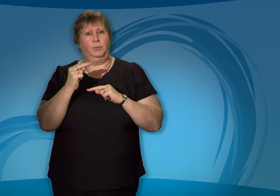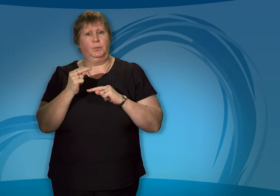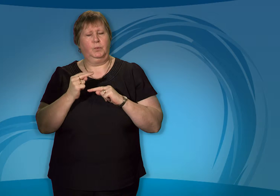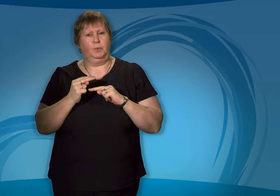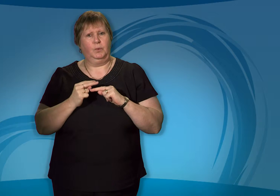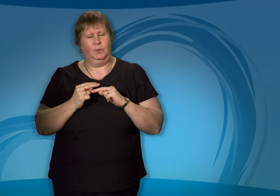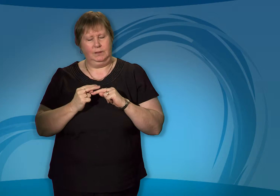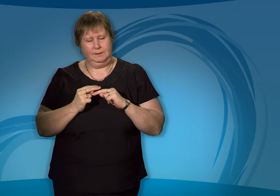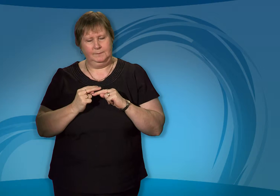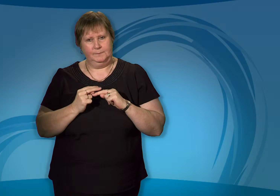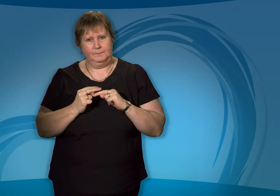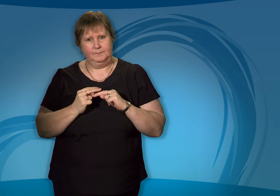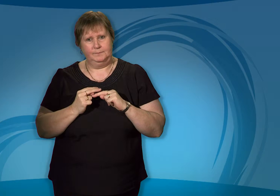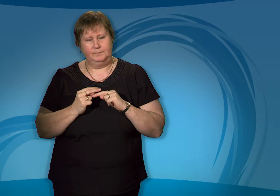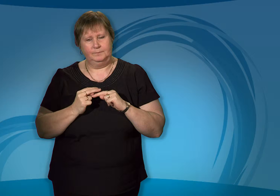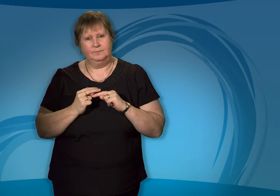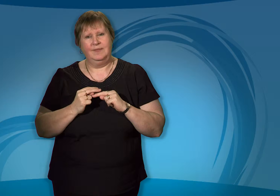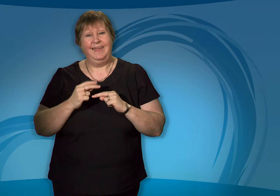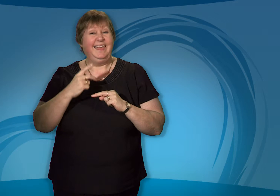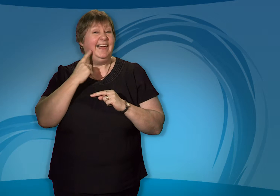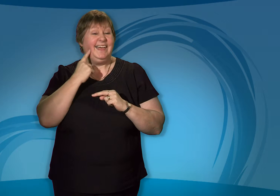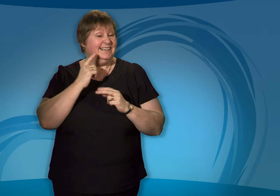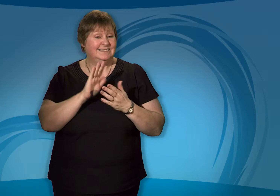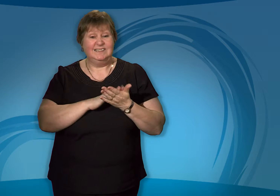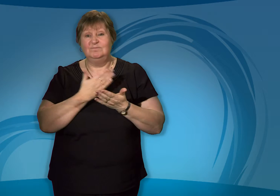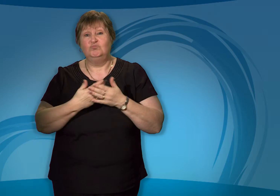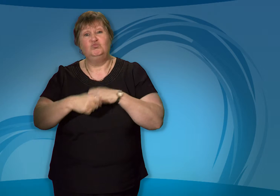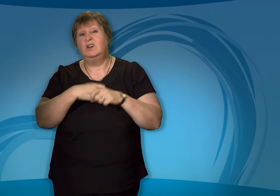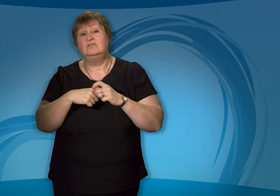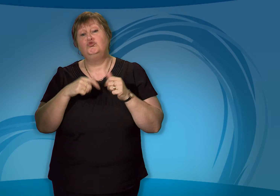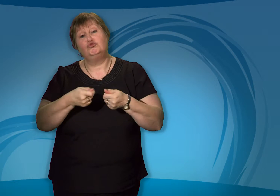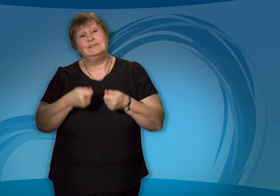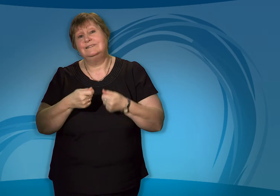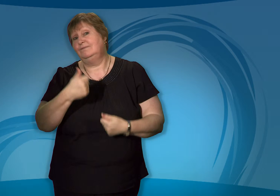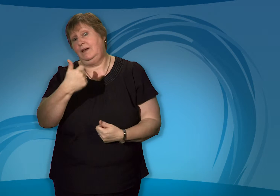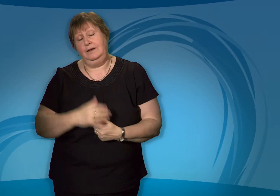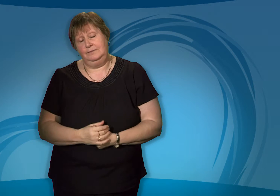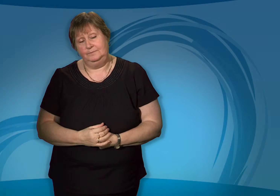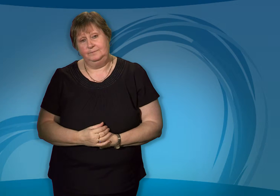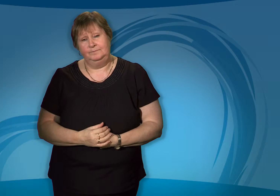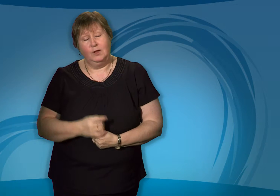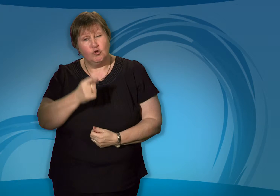saturation, usually the result of overmedication and easily reversed.